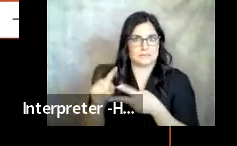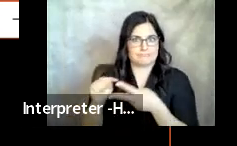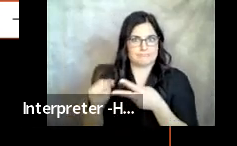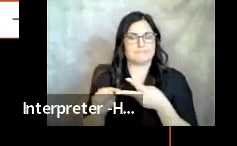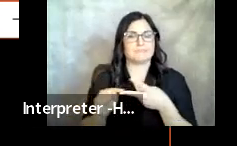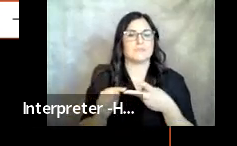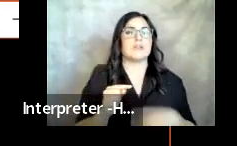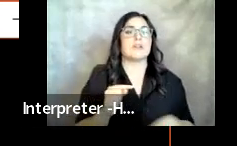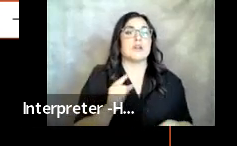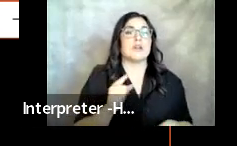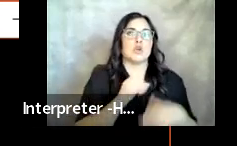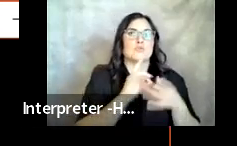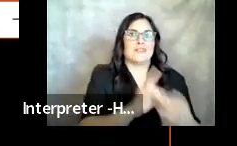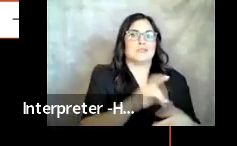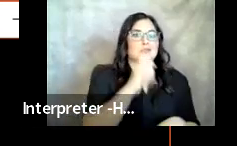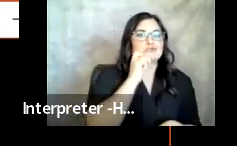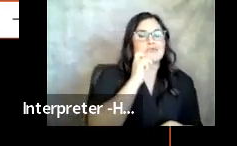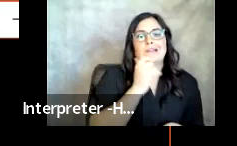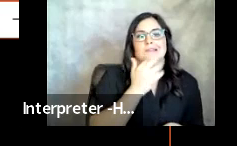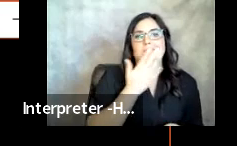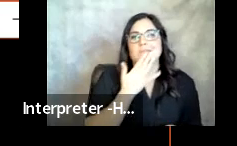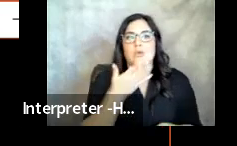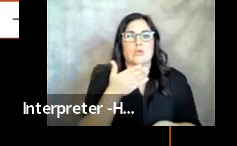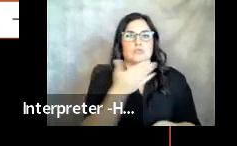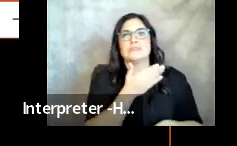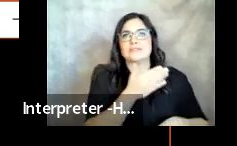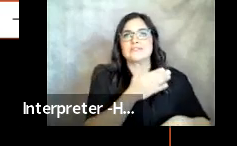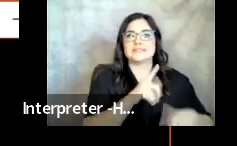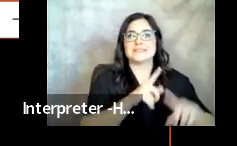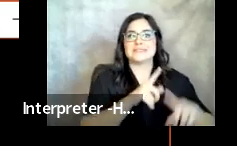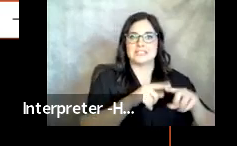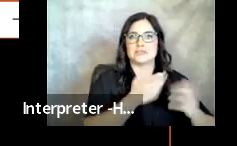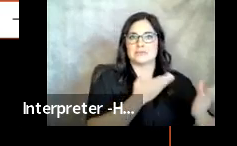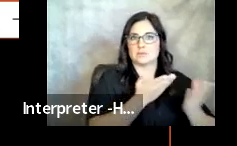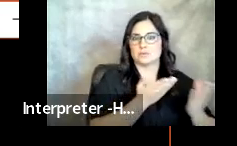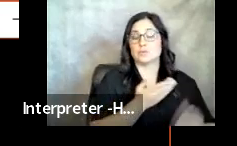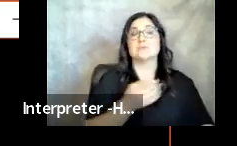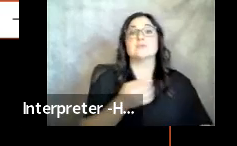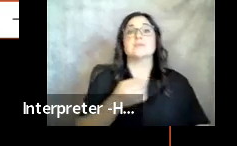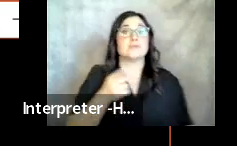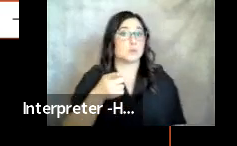Of race, color or previous condition of servitude. In other words, you cannot pass a law that says.